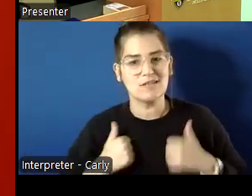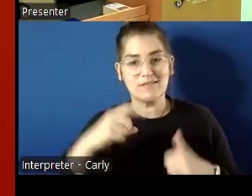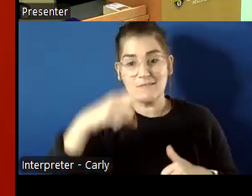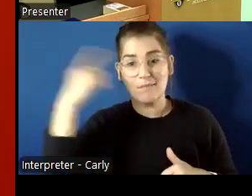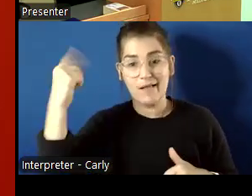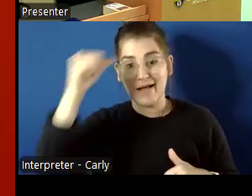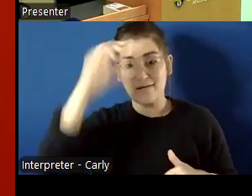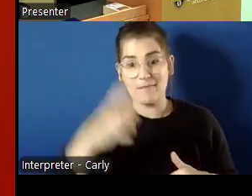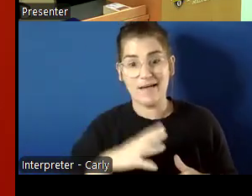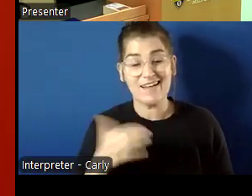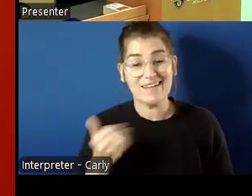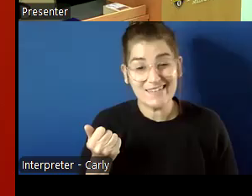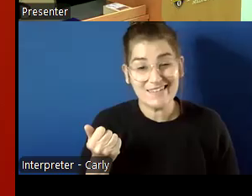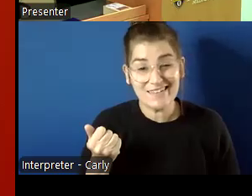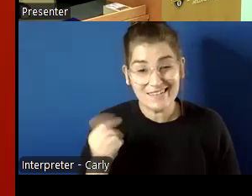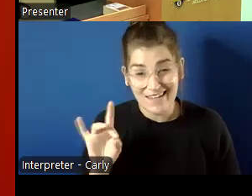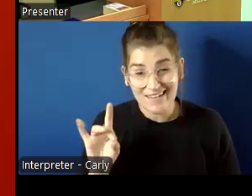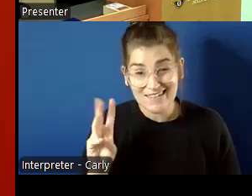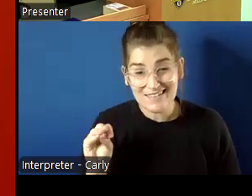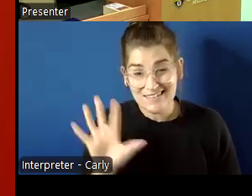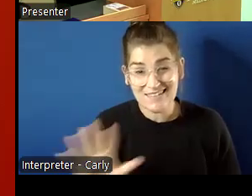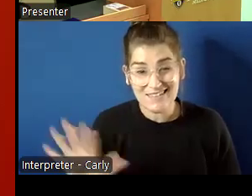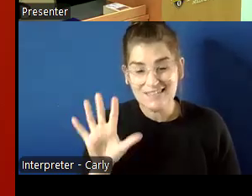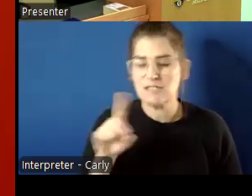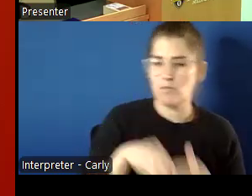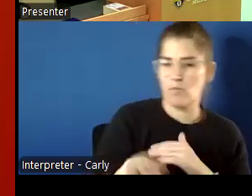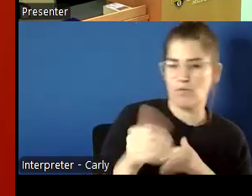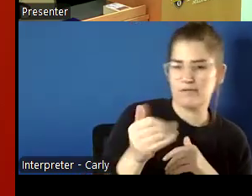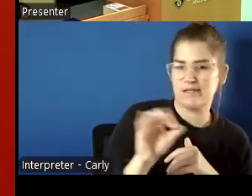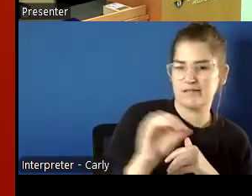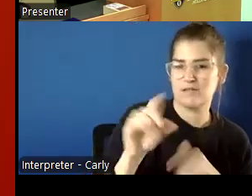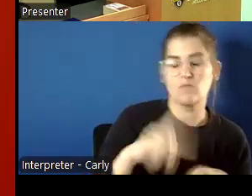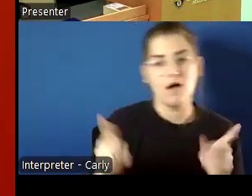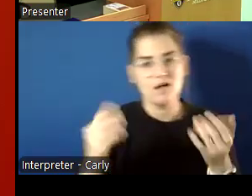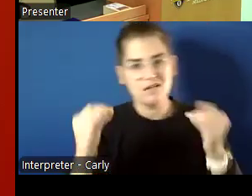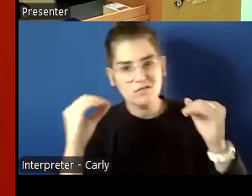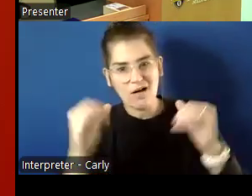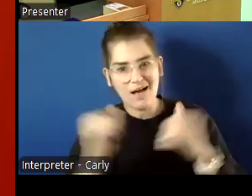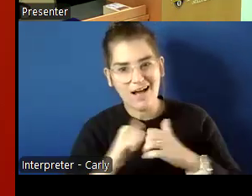in the 18 in the 1860. He wasn't born until 1900, but she taught him how to live based